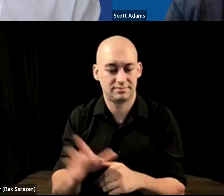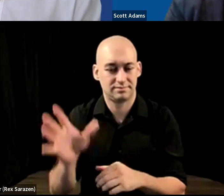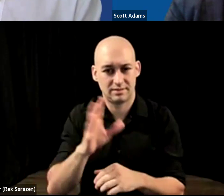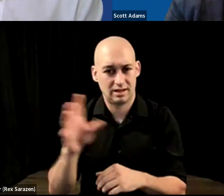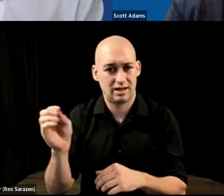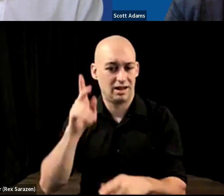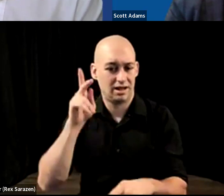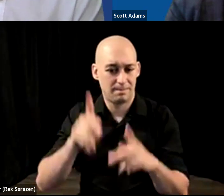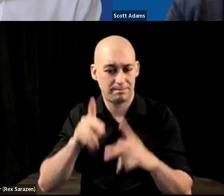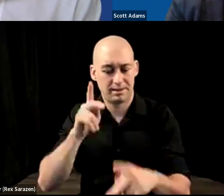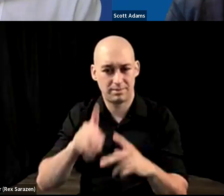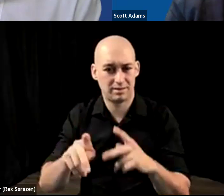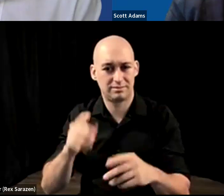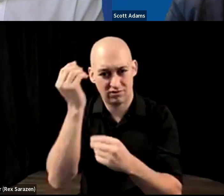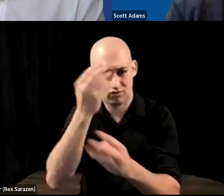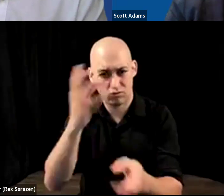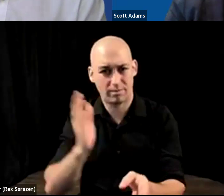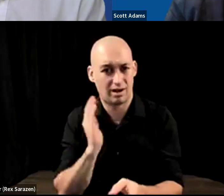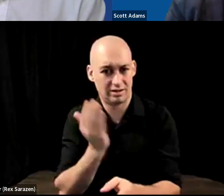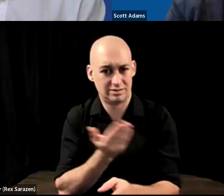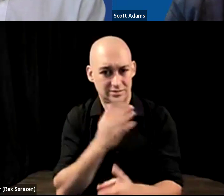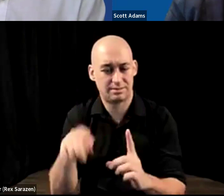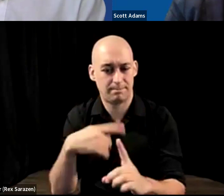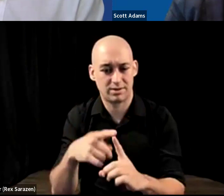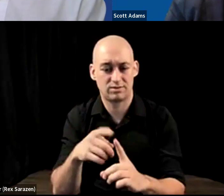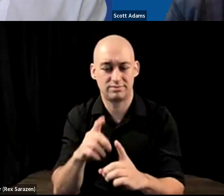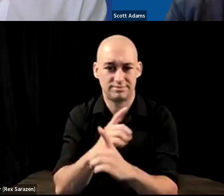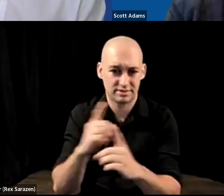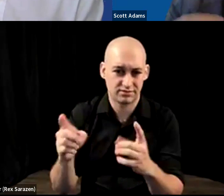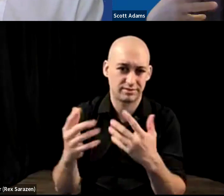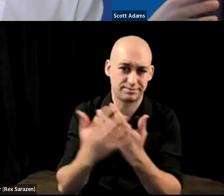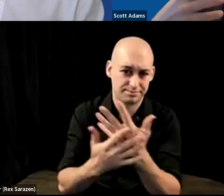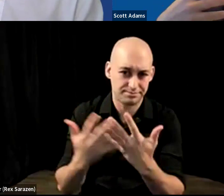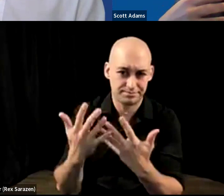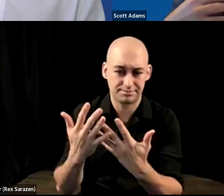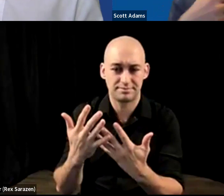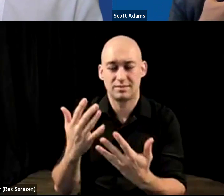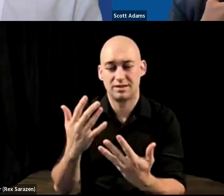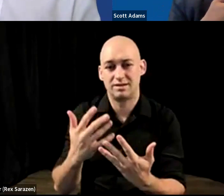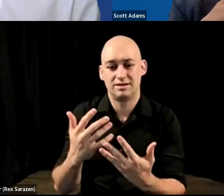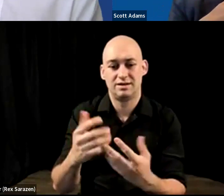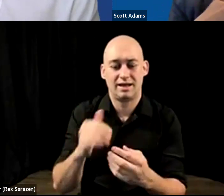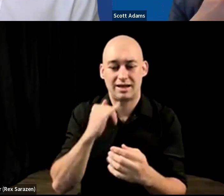have informed us about the dimensionality of. Yes, there are common digital equity barriers,